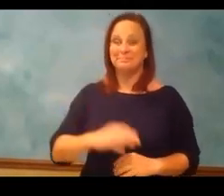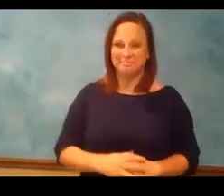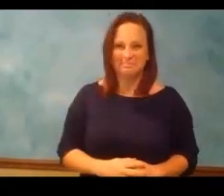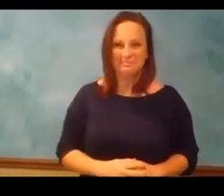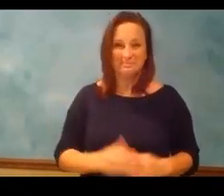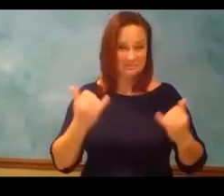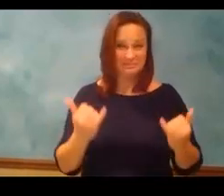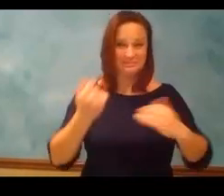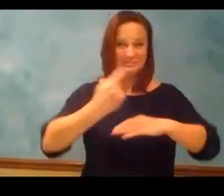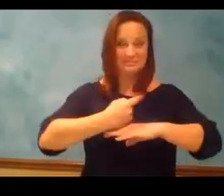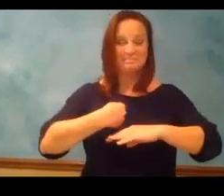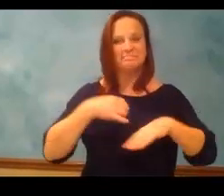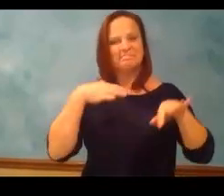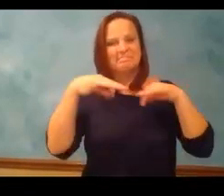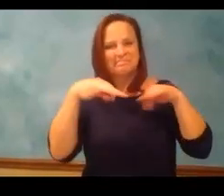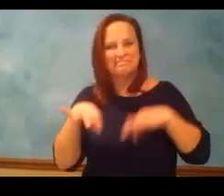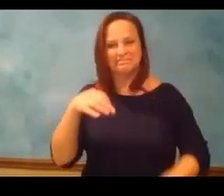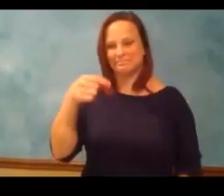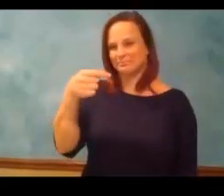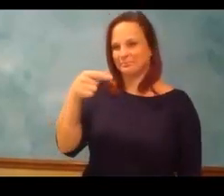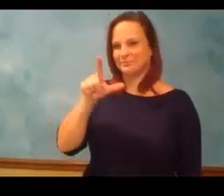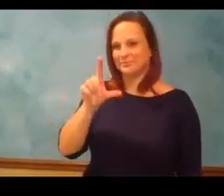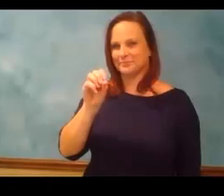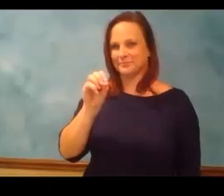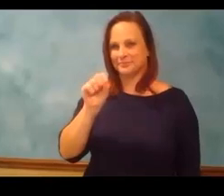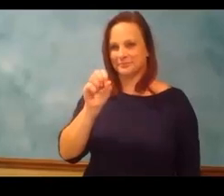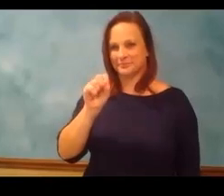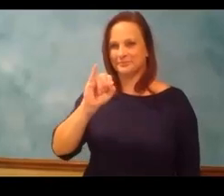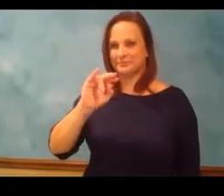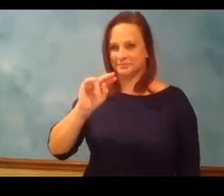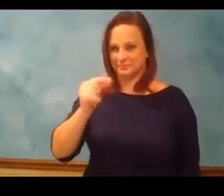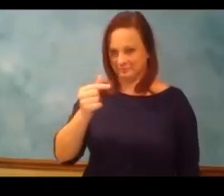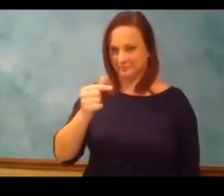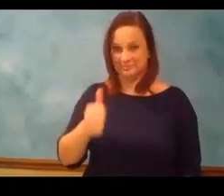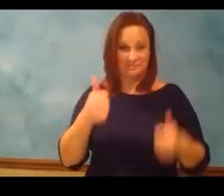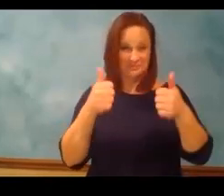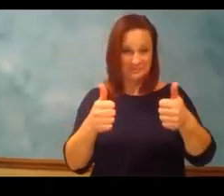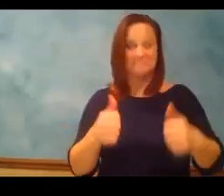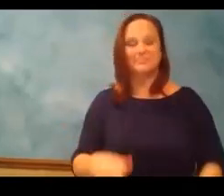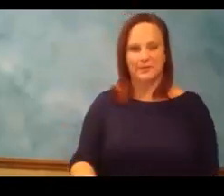Hello! So, today i'm going to be explaining glossing to you